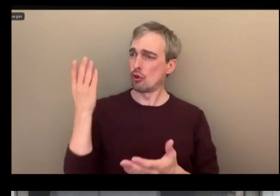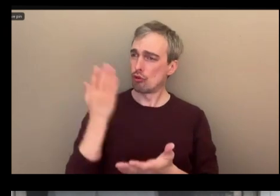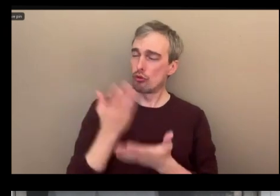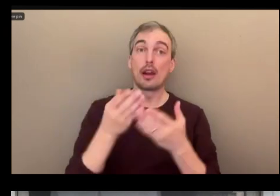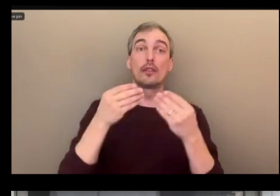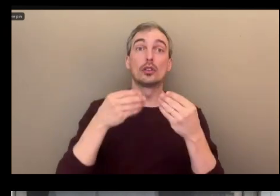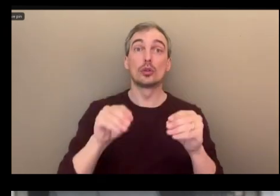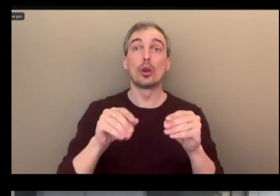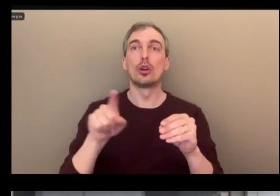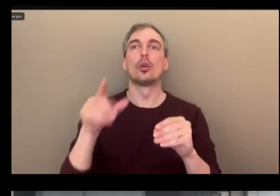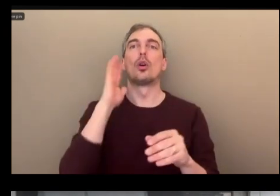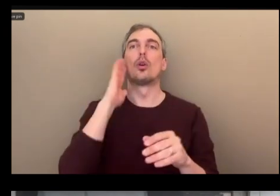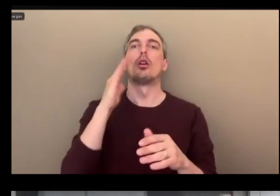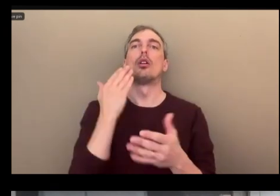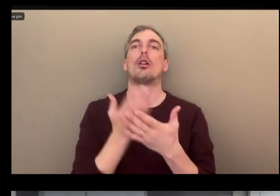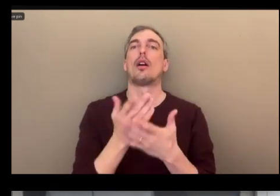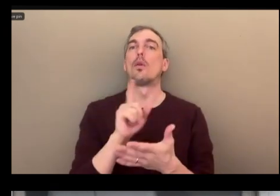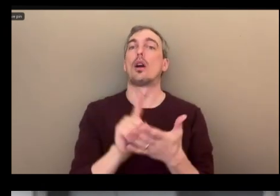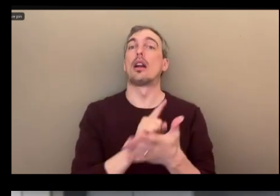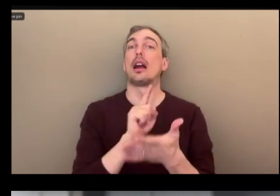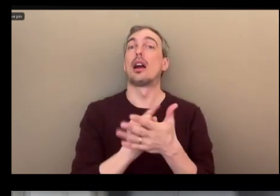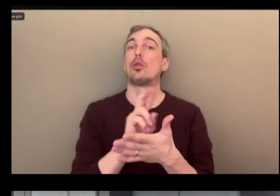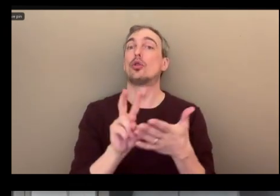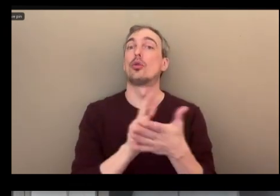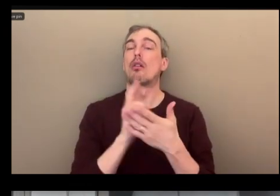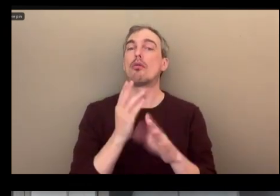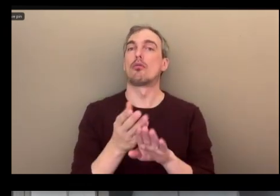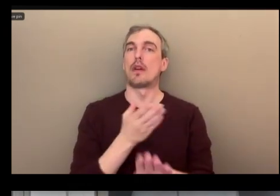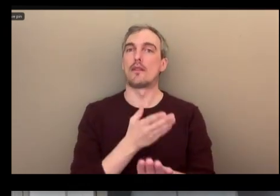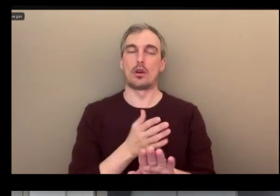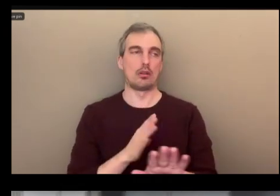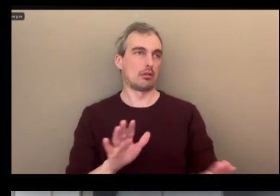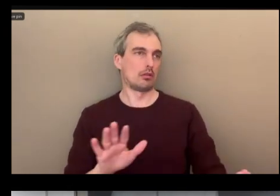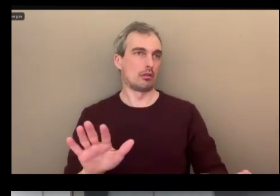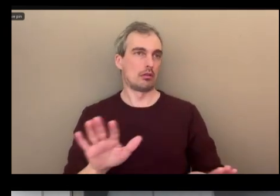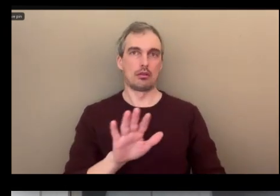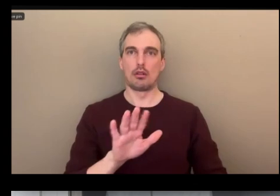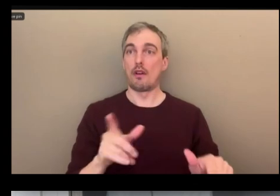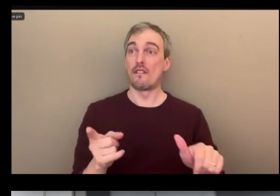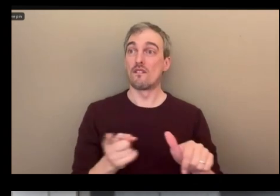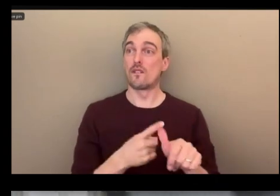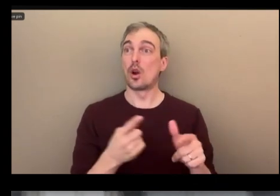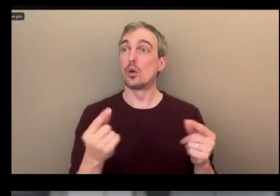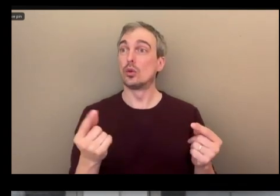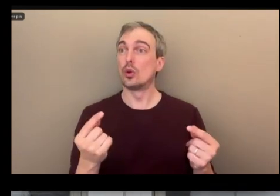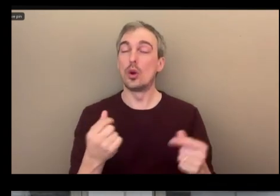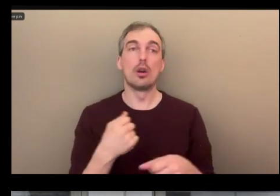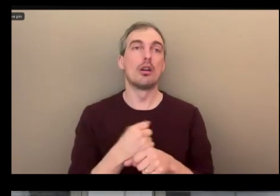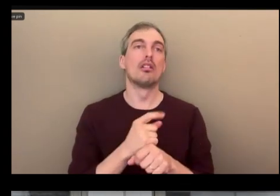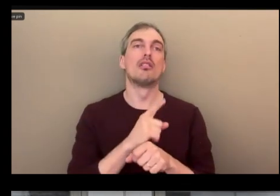And what are they doing? They're making sure their carpet is vacuumed. They're making sure their windows are washed.